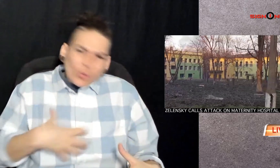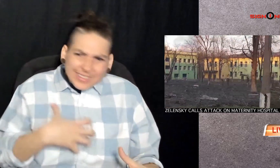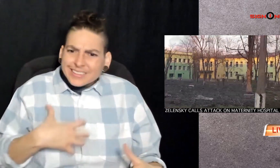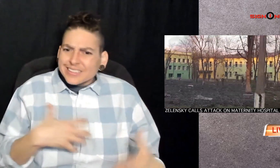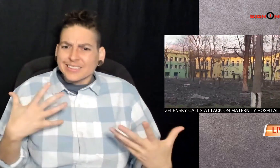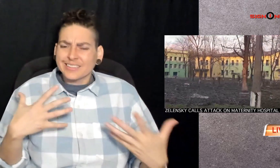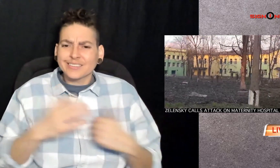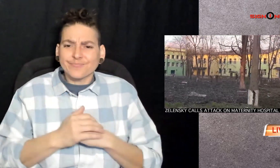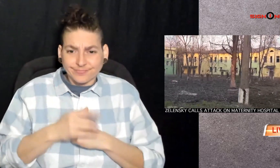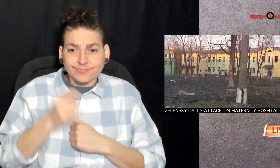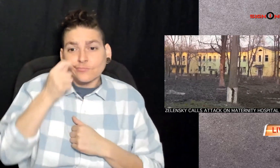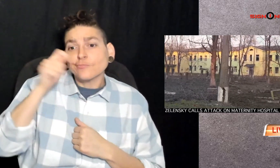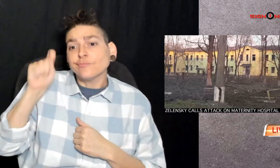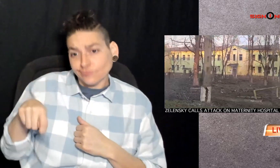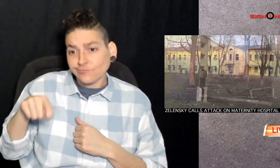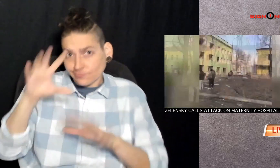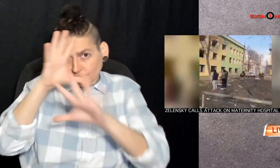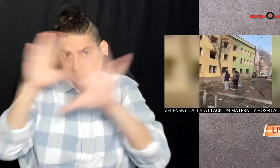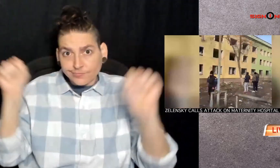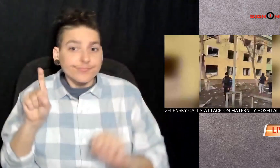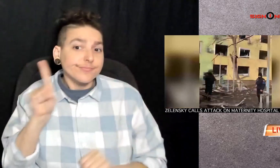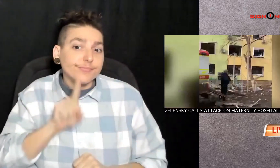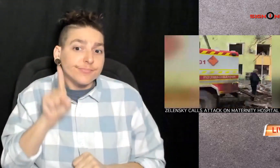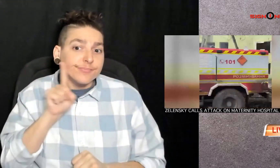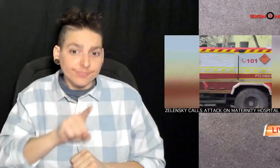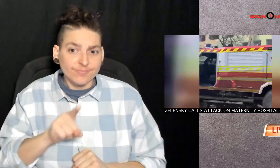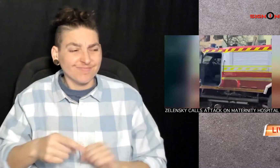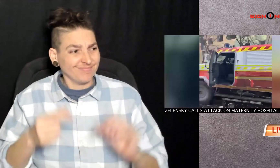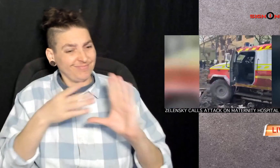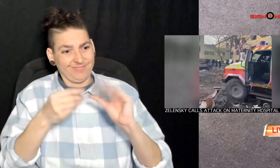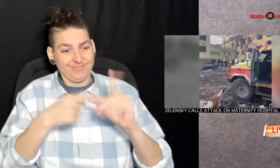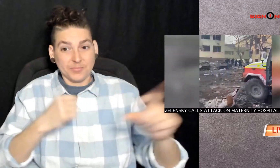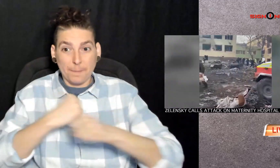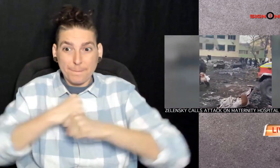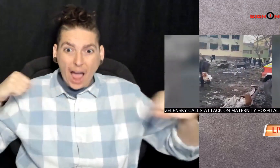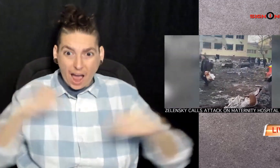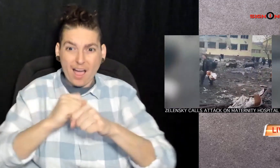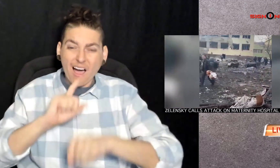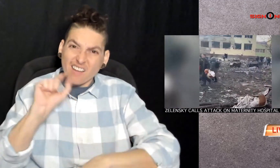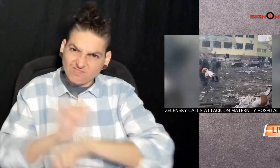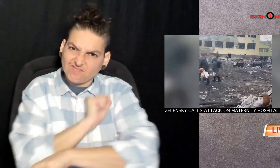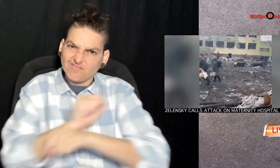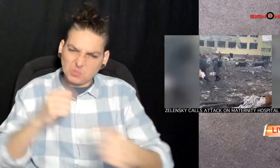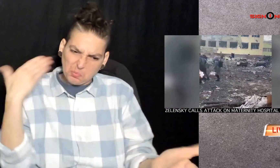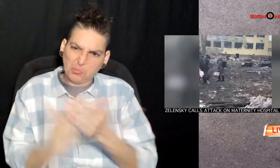describing the attack as horrifying and wicked Ukraine President Volodomyr Zelensky says